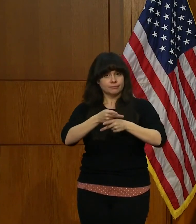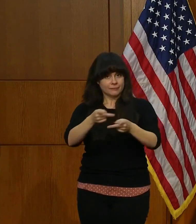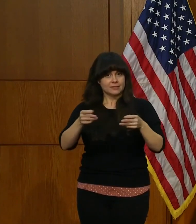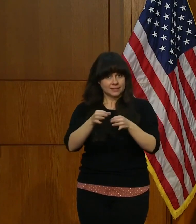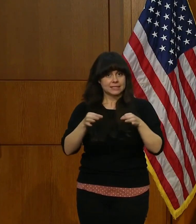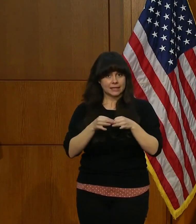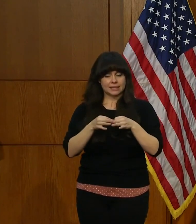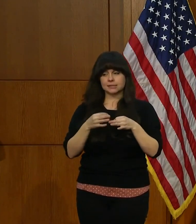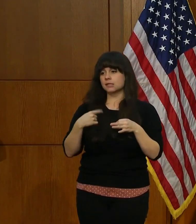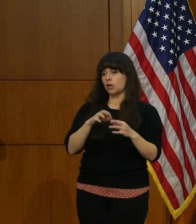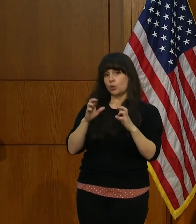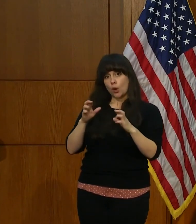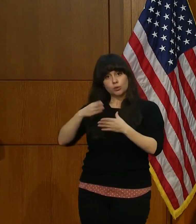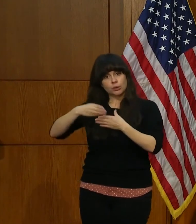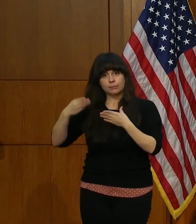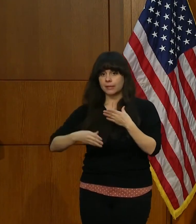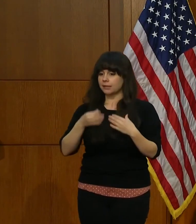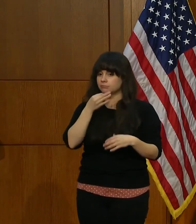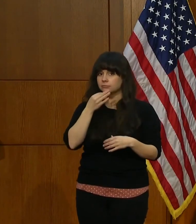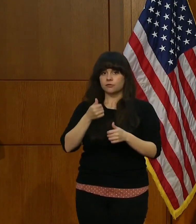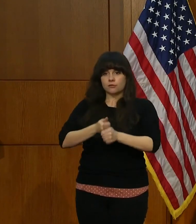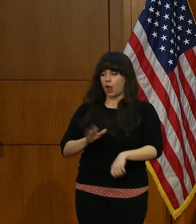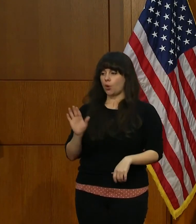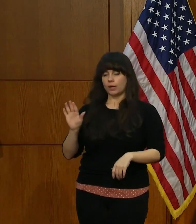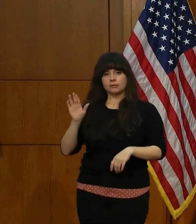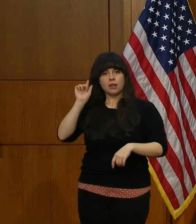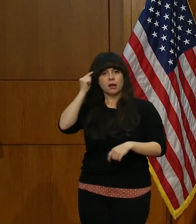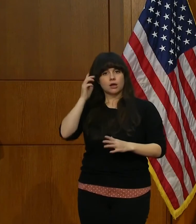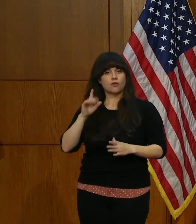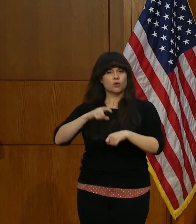CARE FACILITIES AND LOOK FORWARD TO COMPLETING THOSE